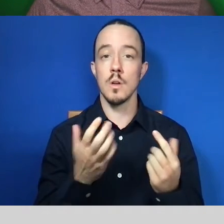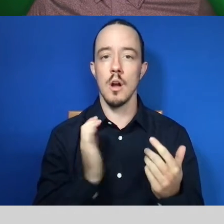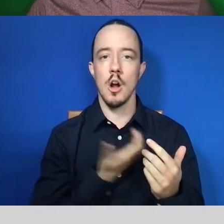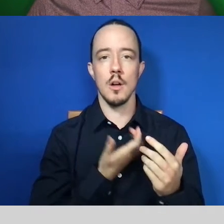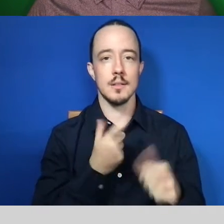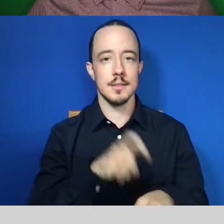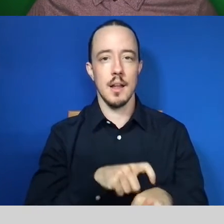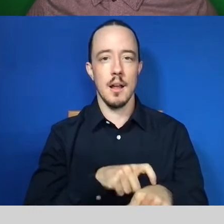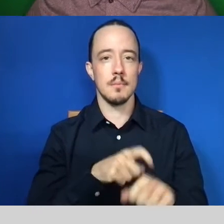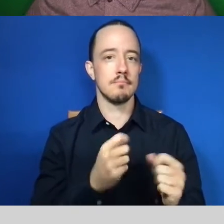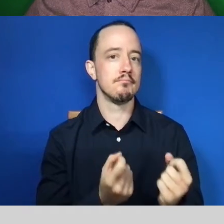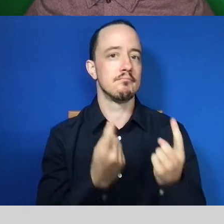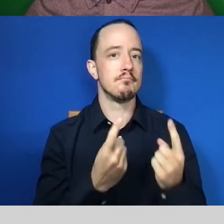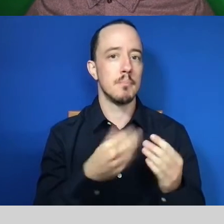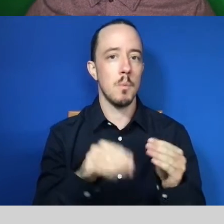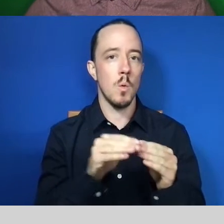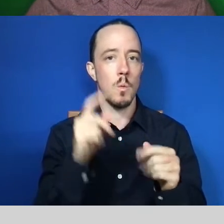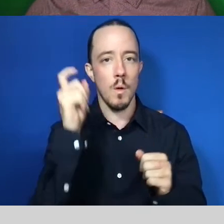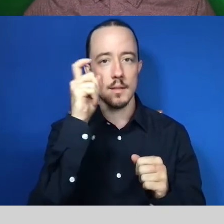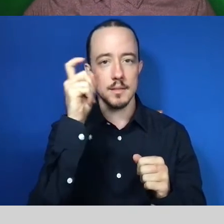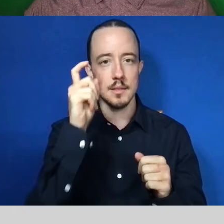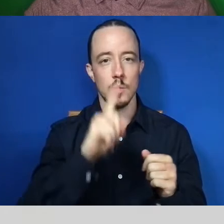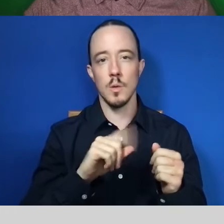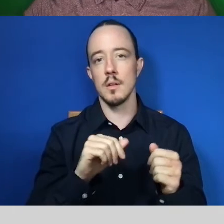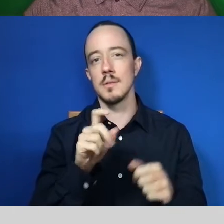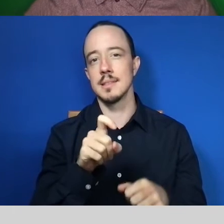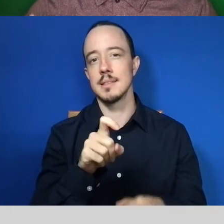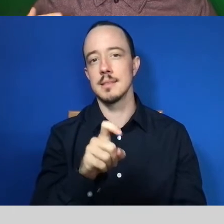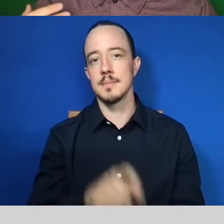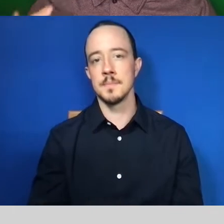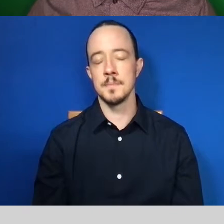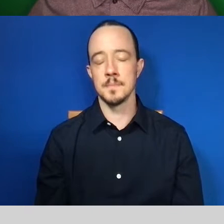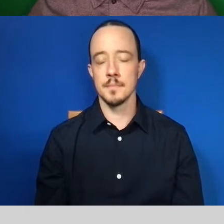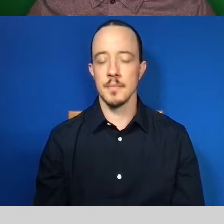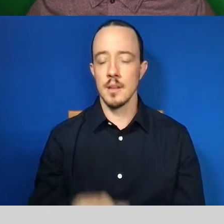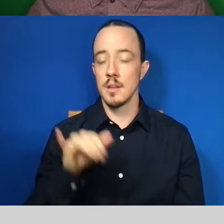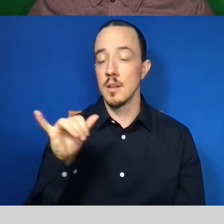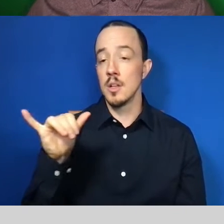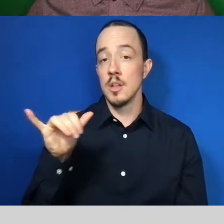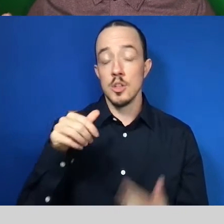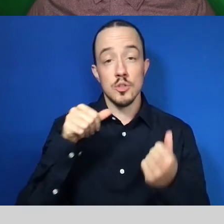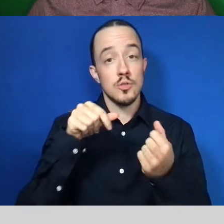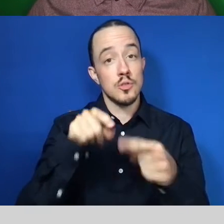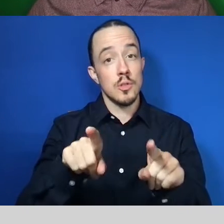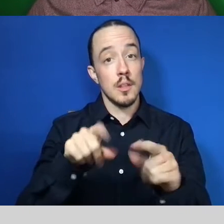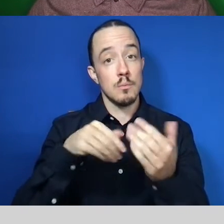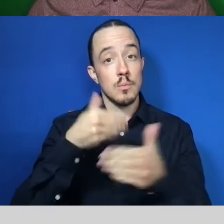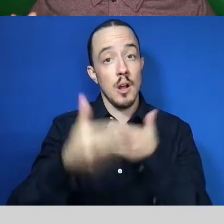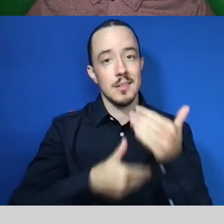so that we can spend our time where our input is most needed. During that process, noisy feedback